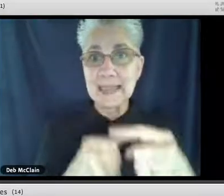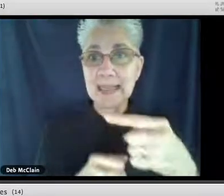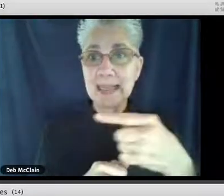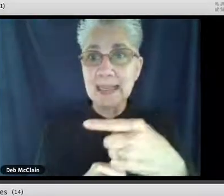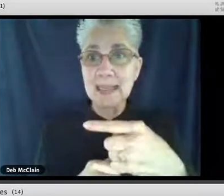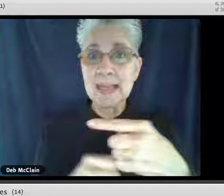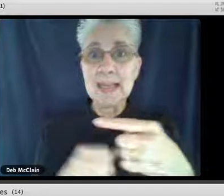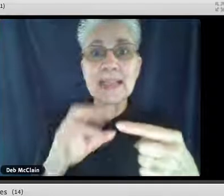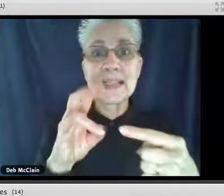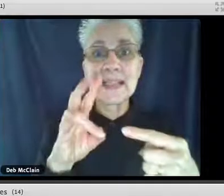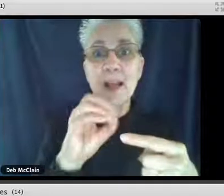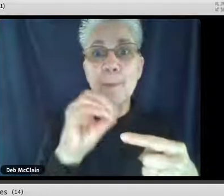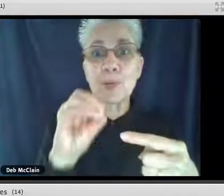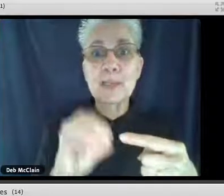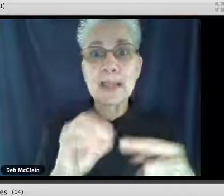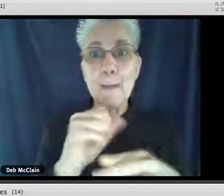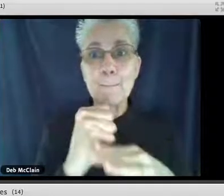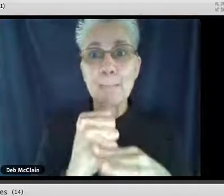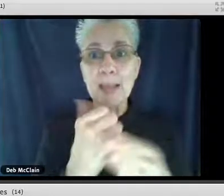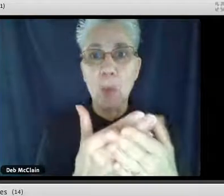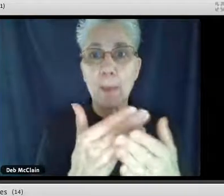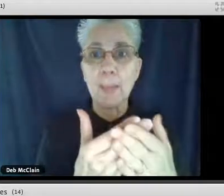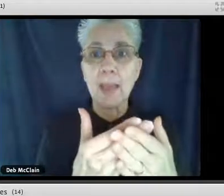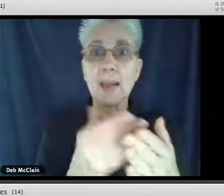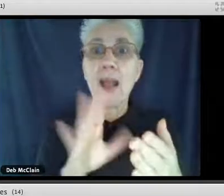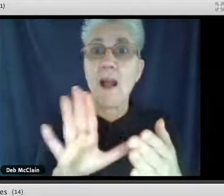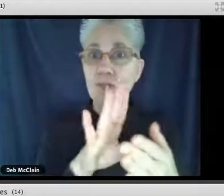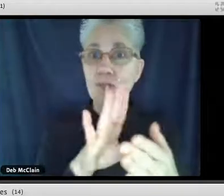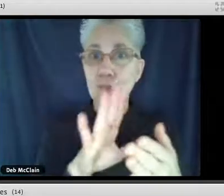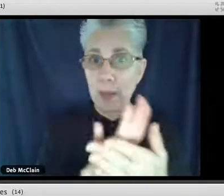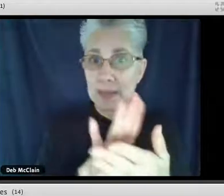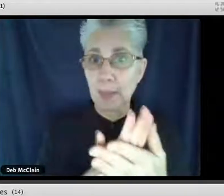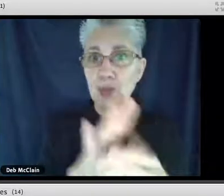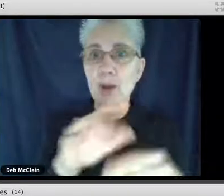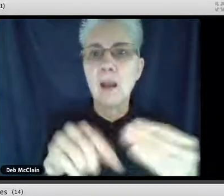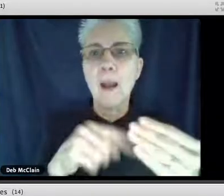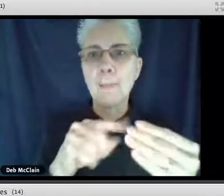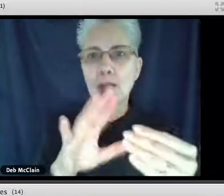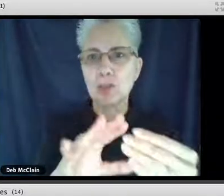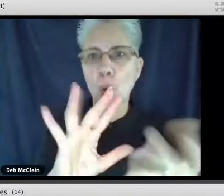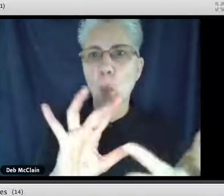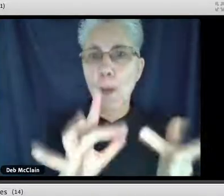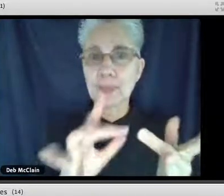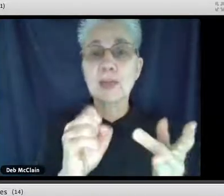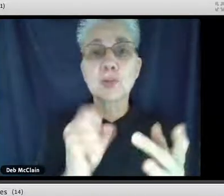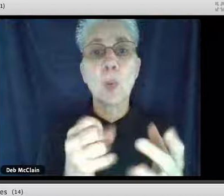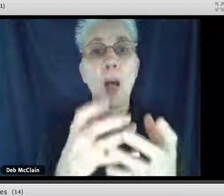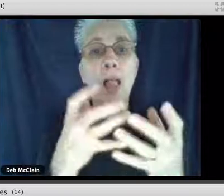base the credibility of your institution on your website, so a lot of the times, especially when we're smaller,